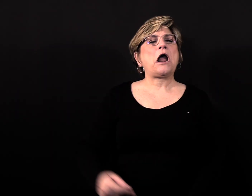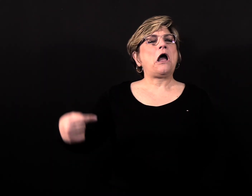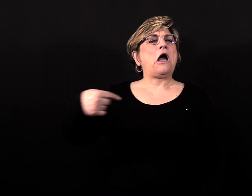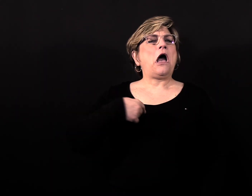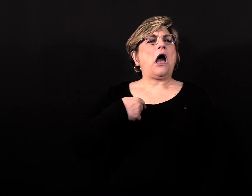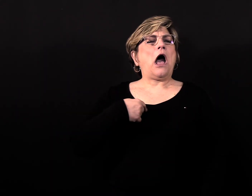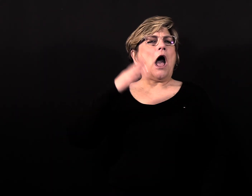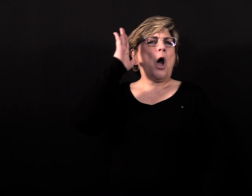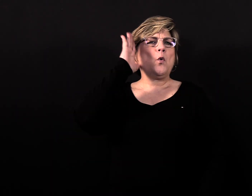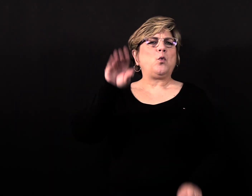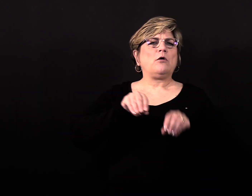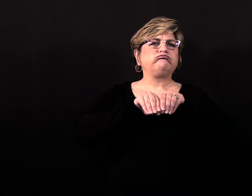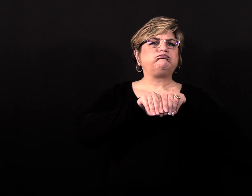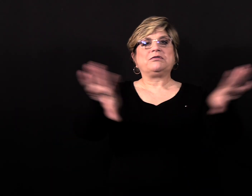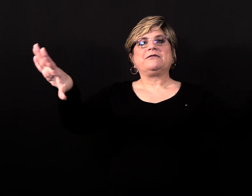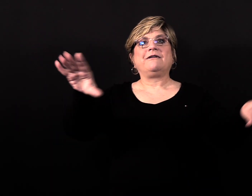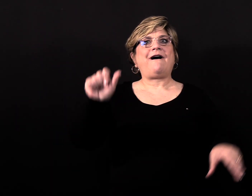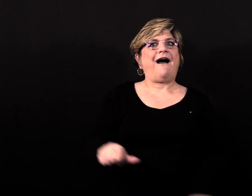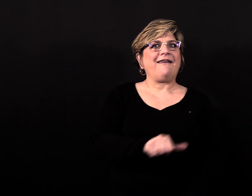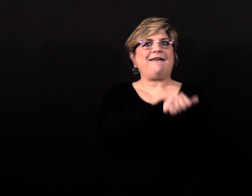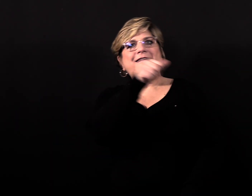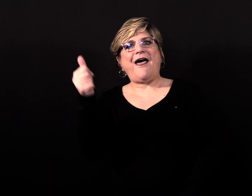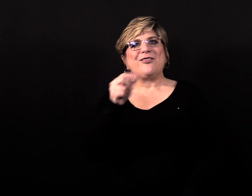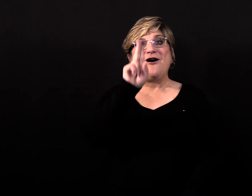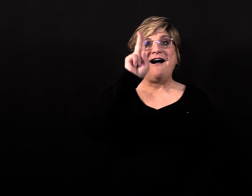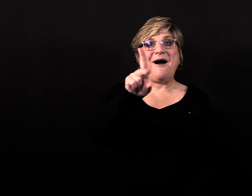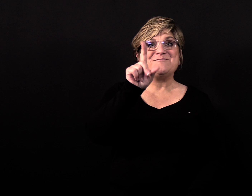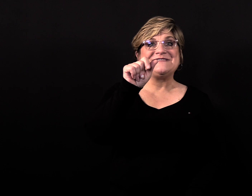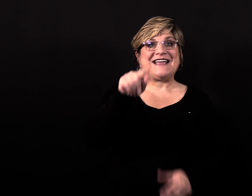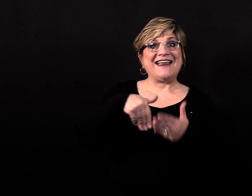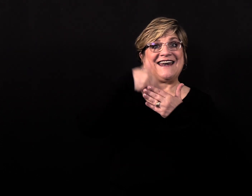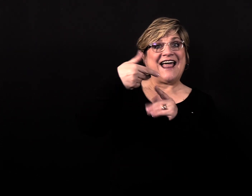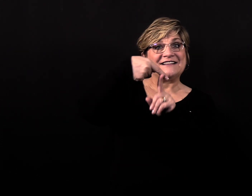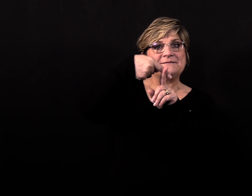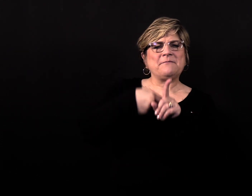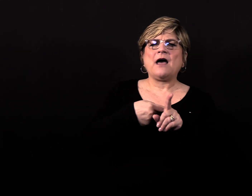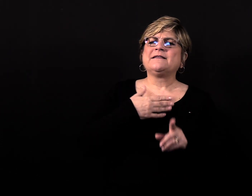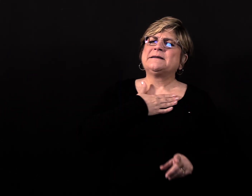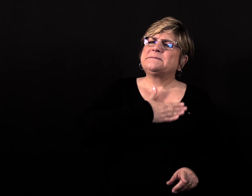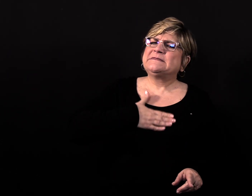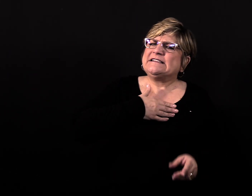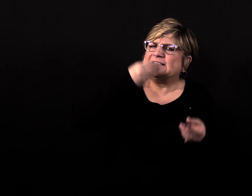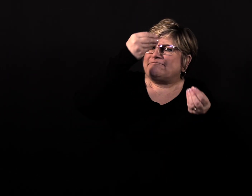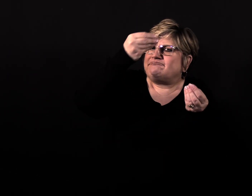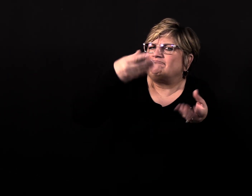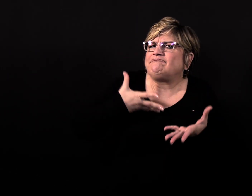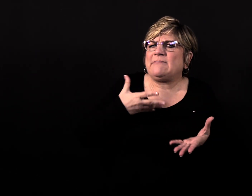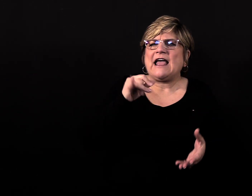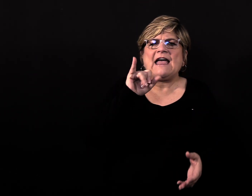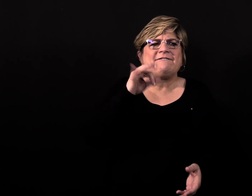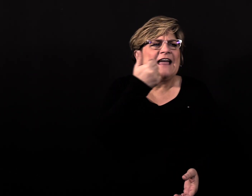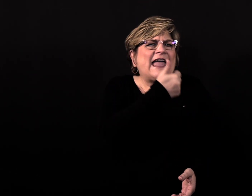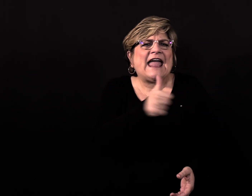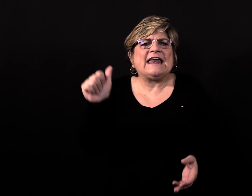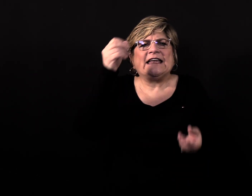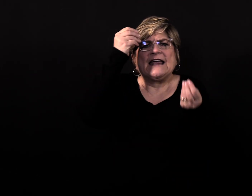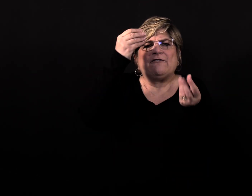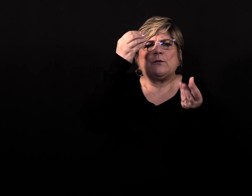I will send out another update next month. Please let me know if there is any